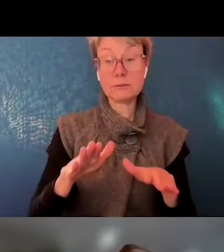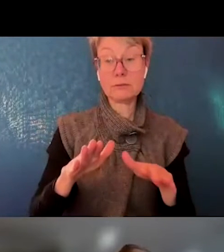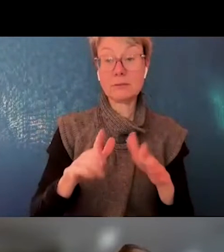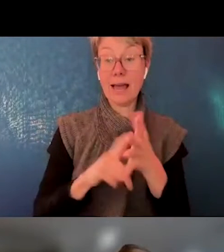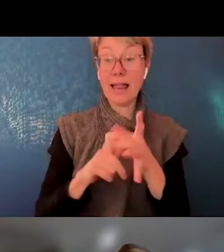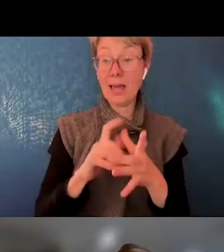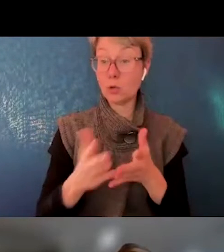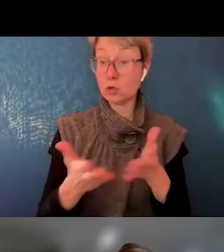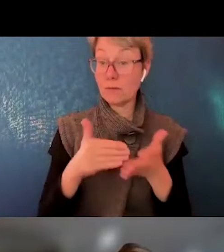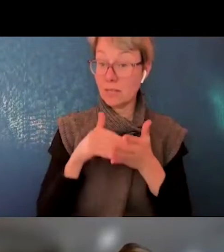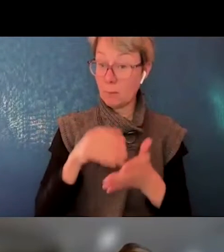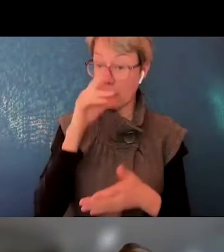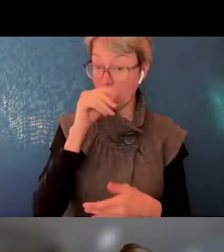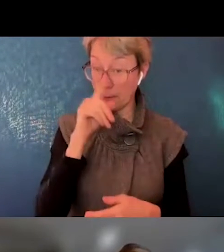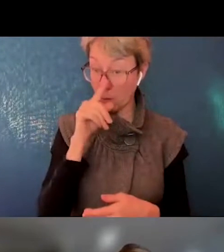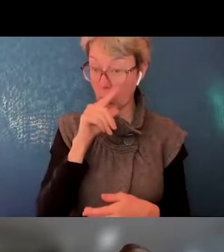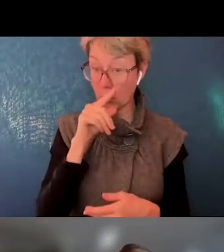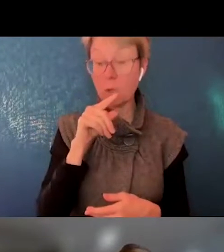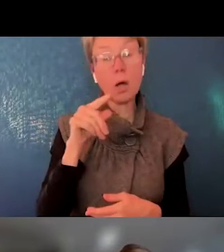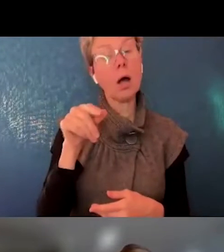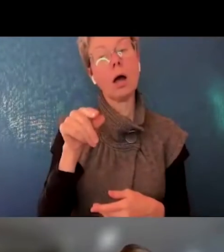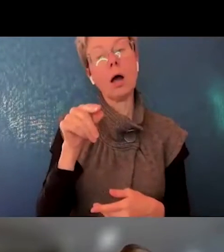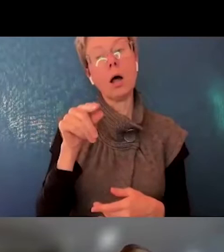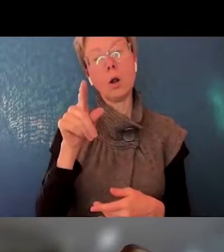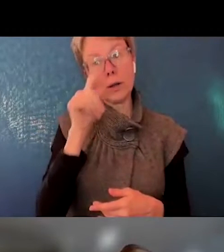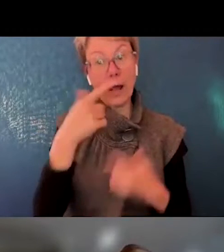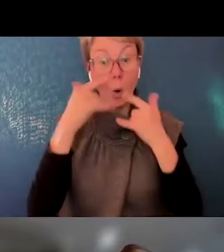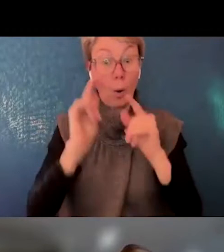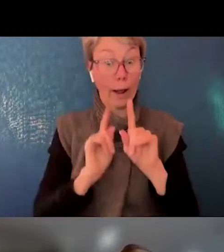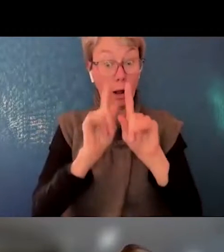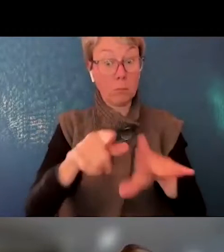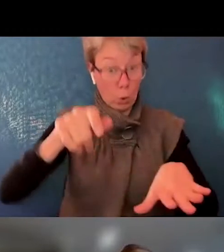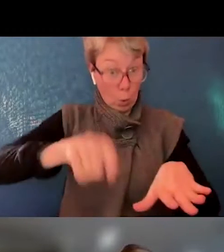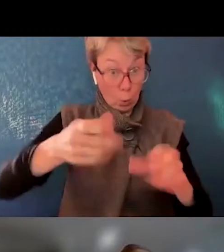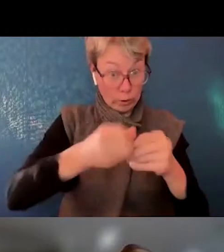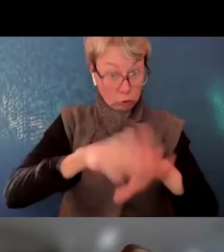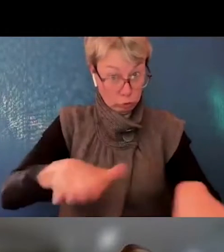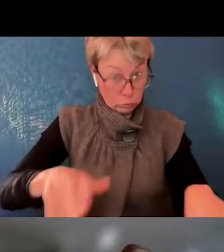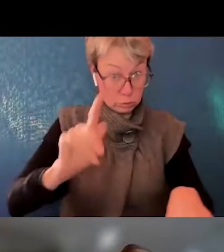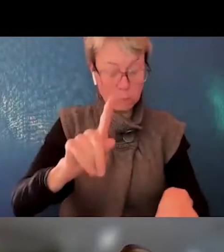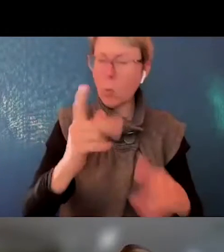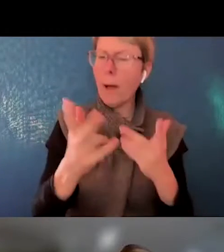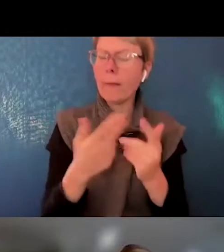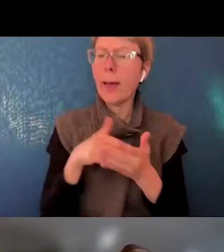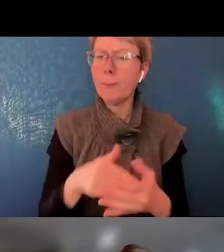help young people besides um actually appearing in court yep um we so the again I've mentioned